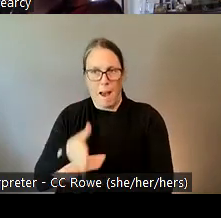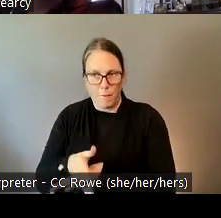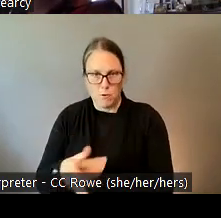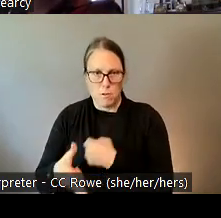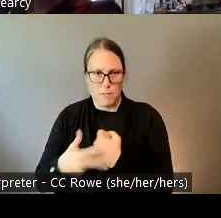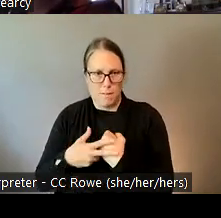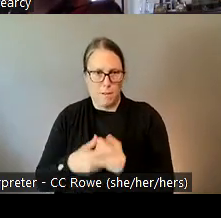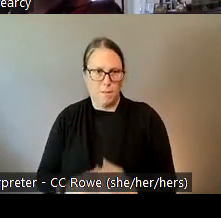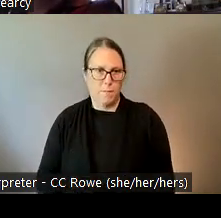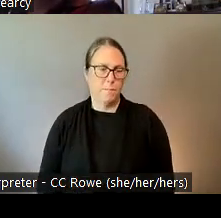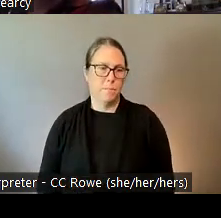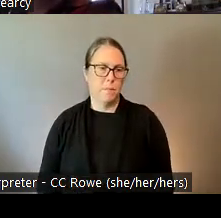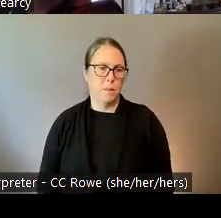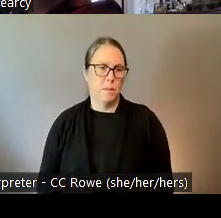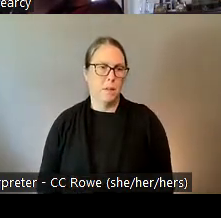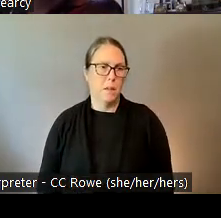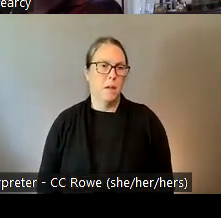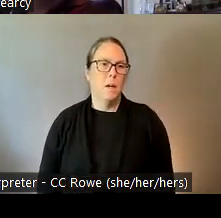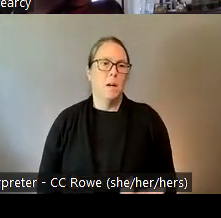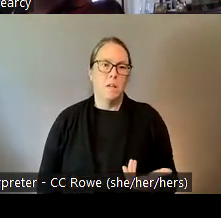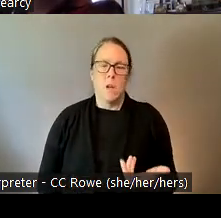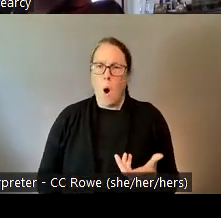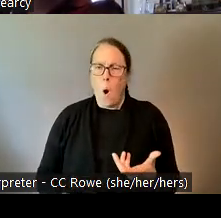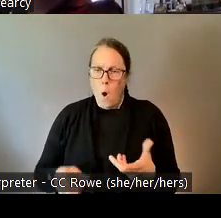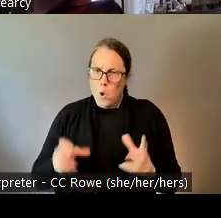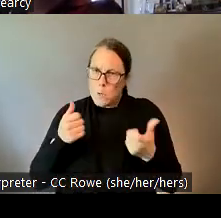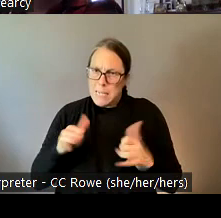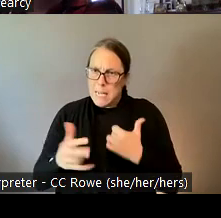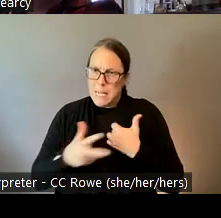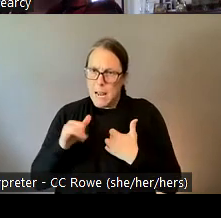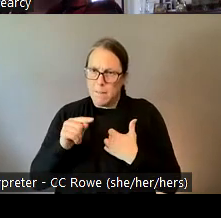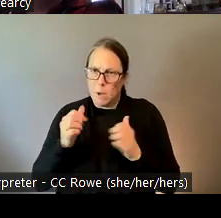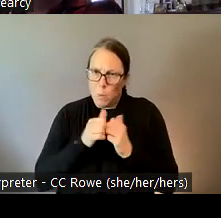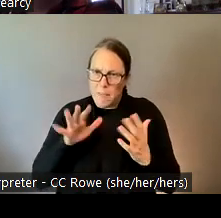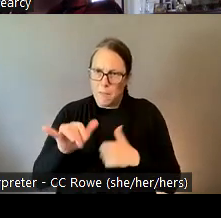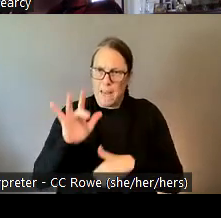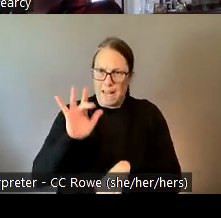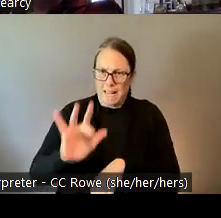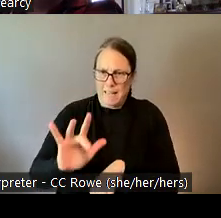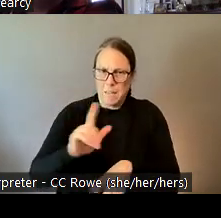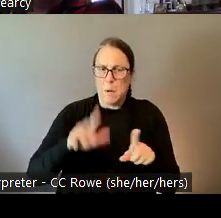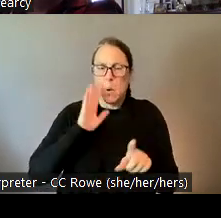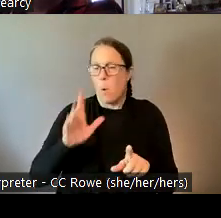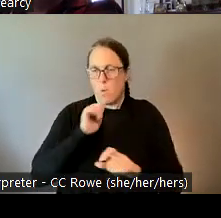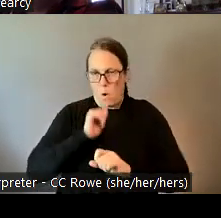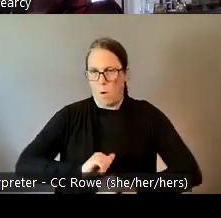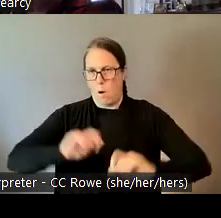Which is fine, you can still open it. It just won't automatically open for you right away. So I'm gonna hit save and it's gonna,